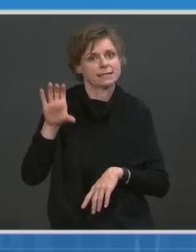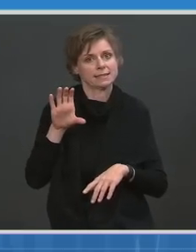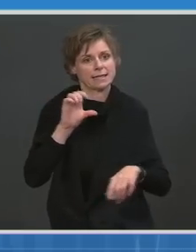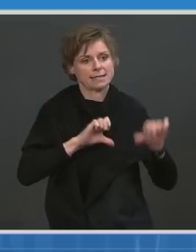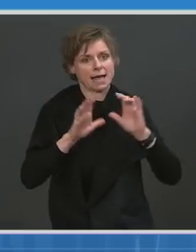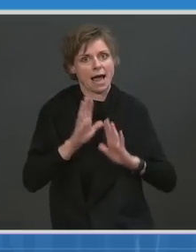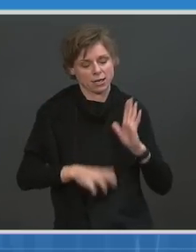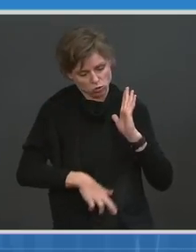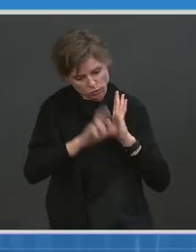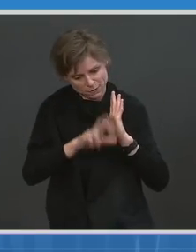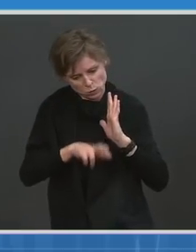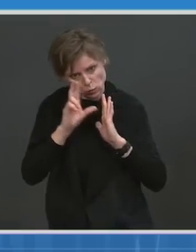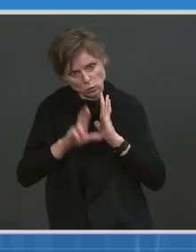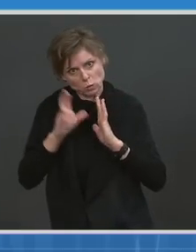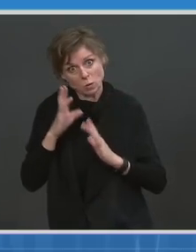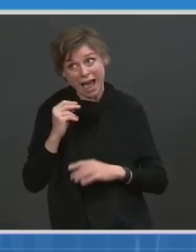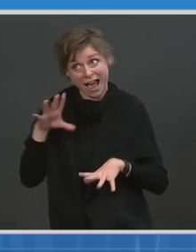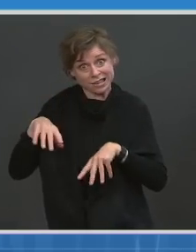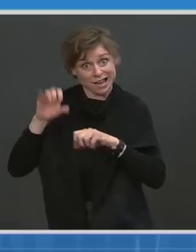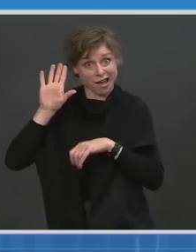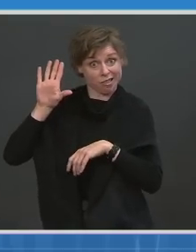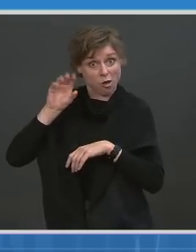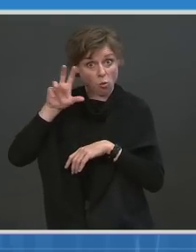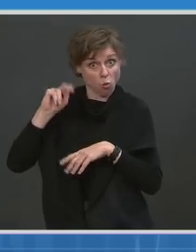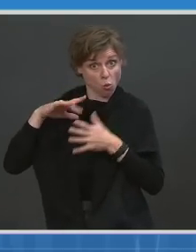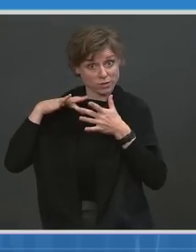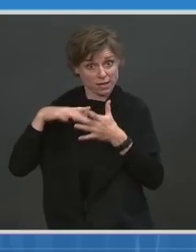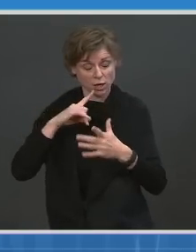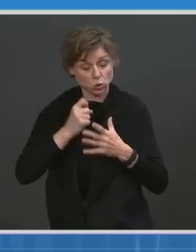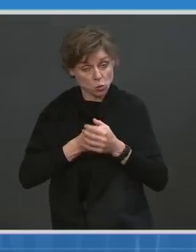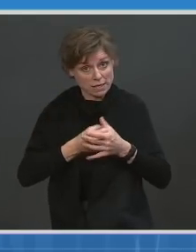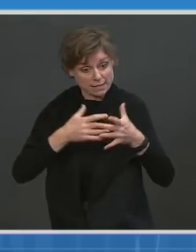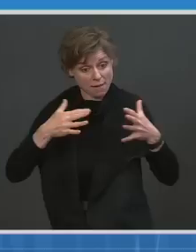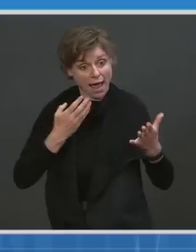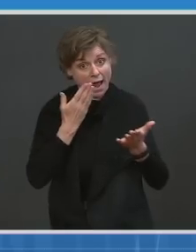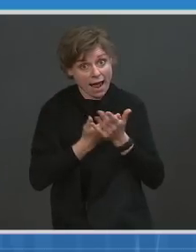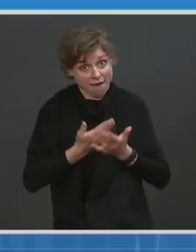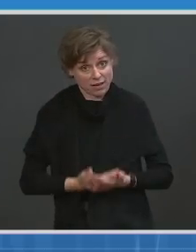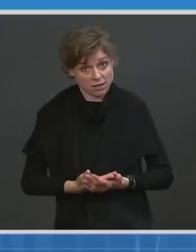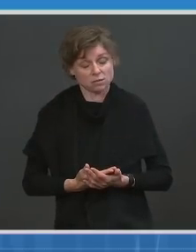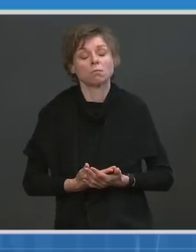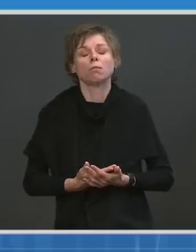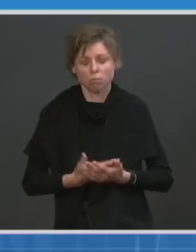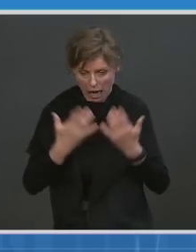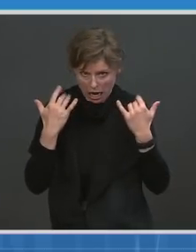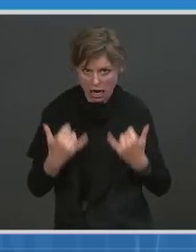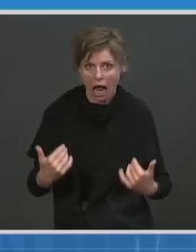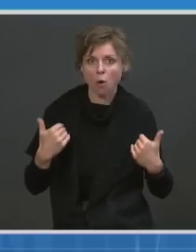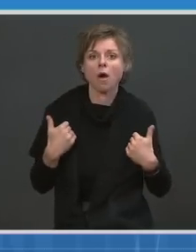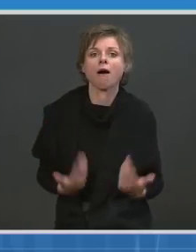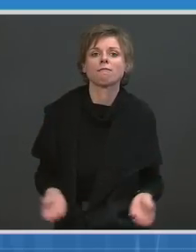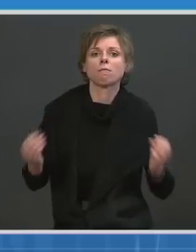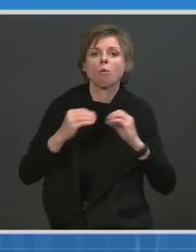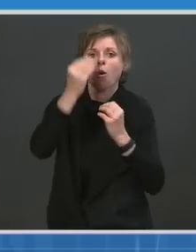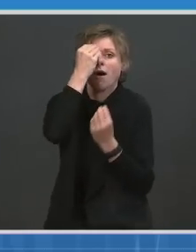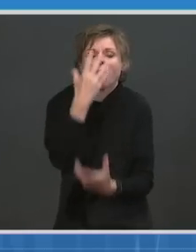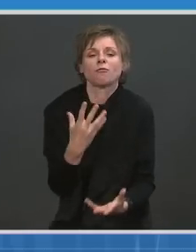and conducting their own studies to expand the evidence base, and we now have new information to help us refine our recommendations,